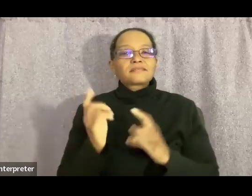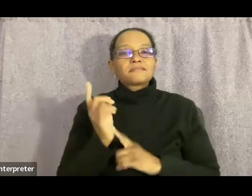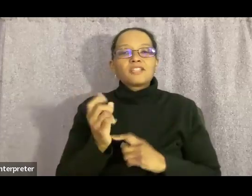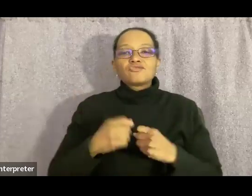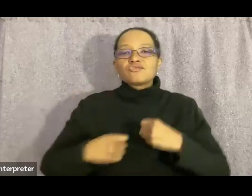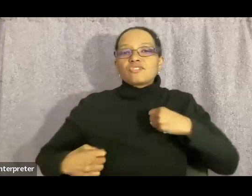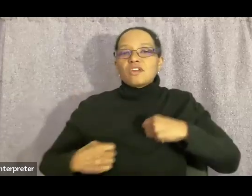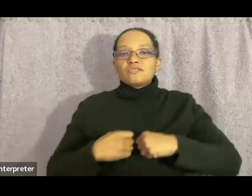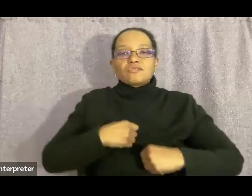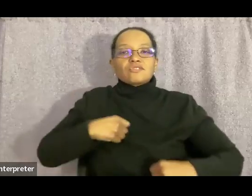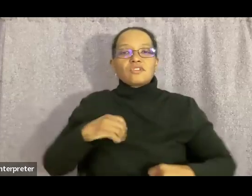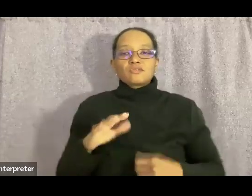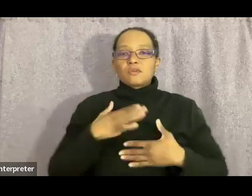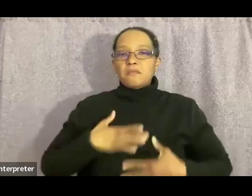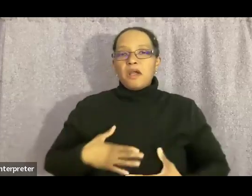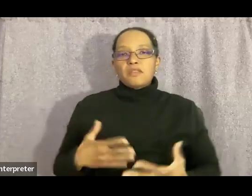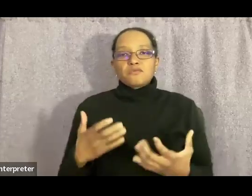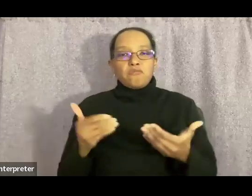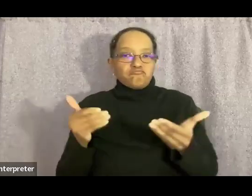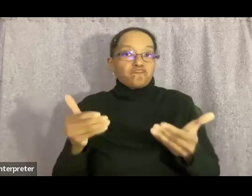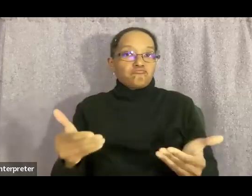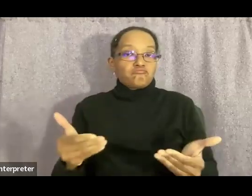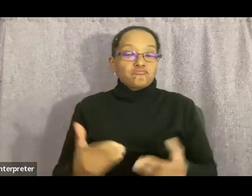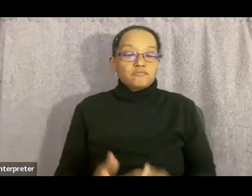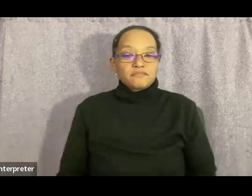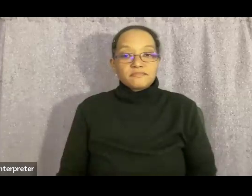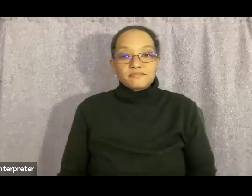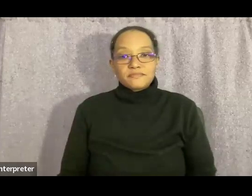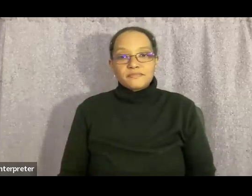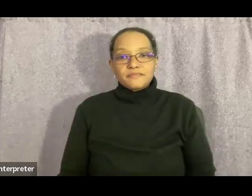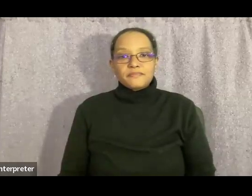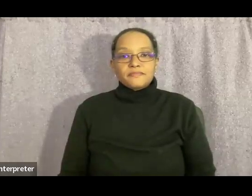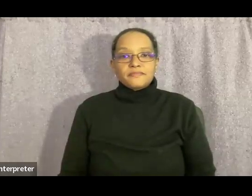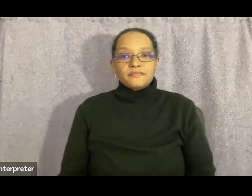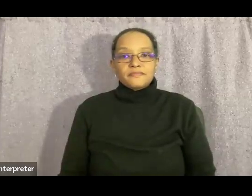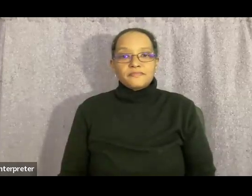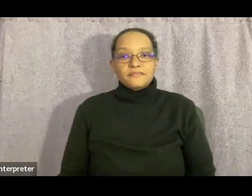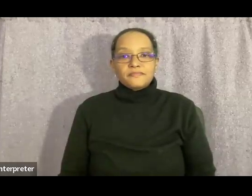like your body needs for about another minute.